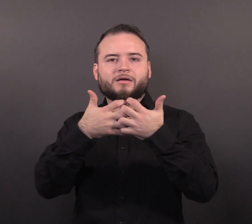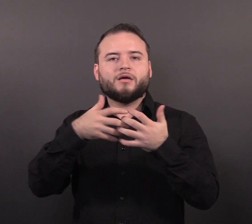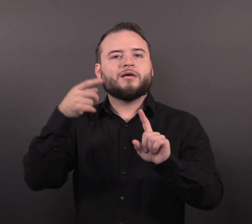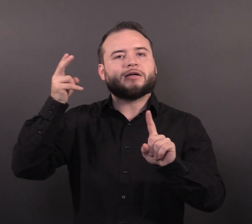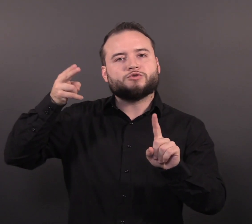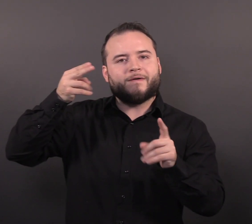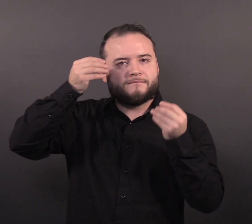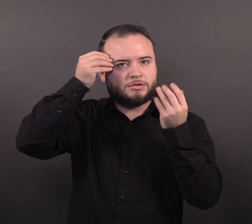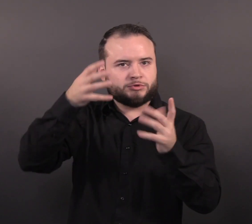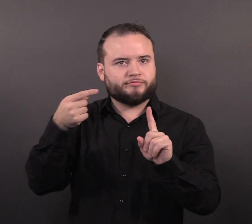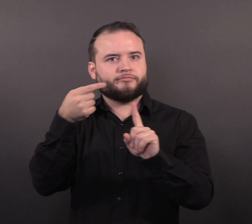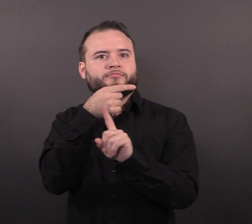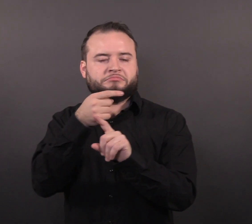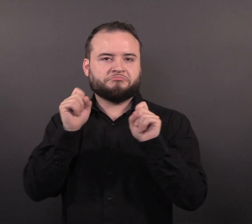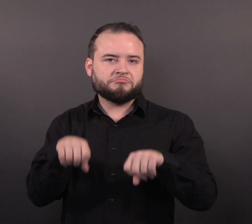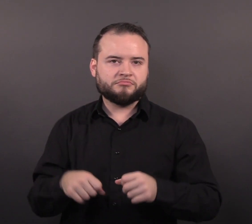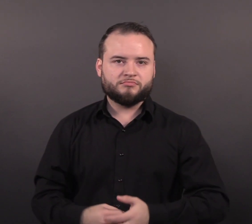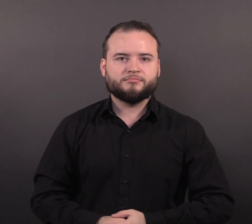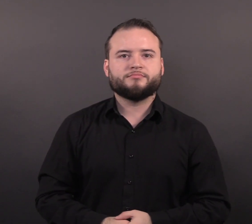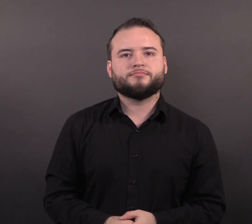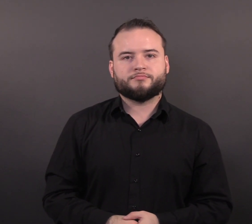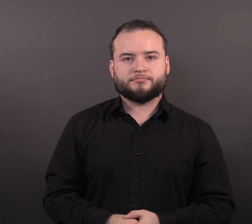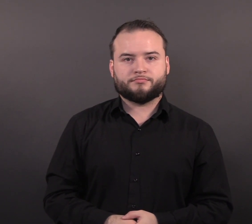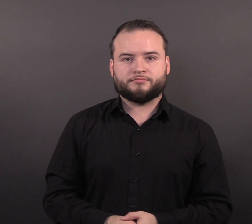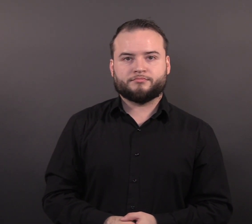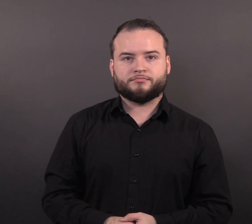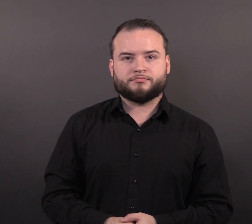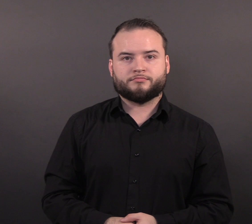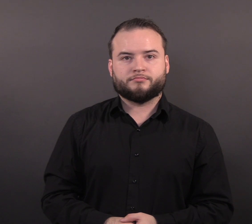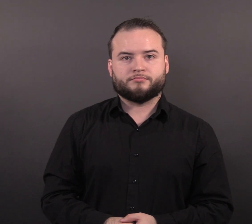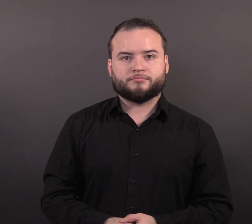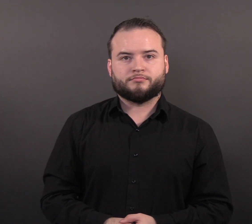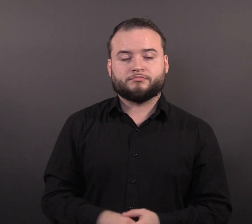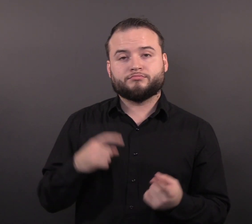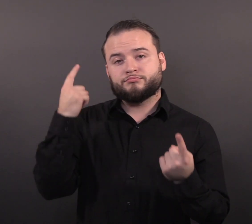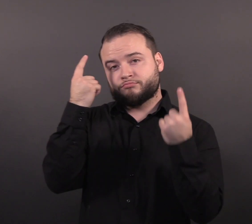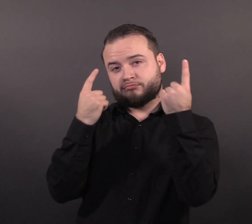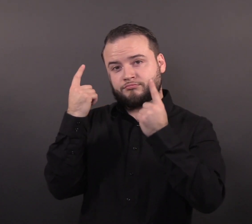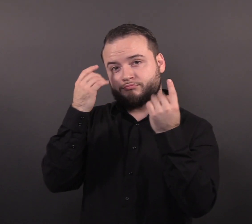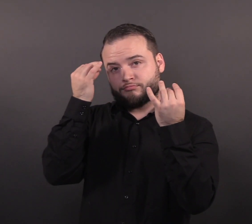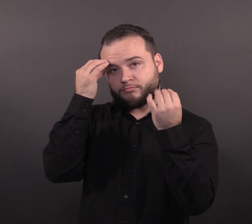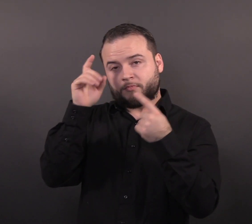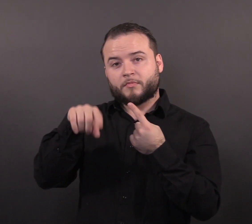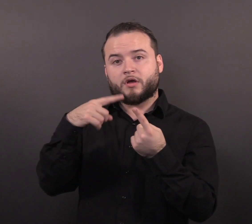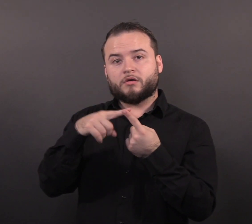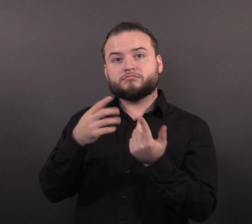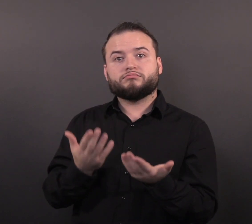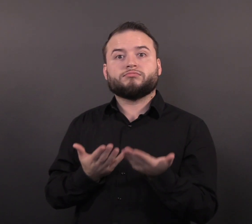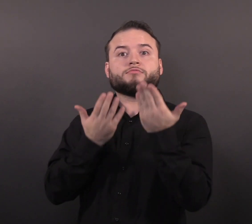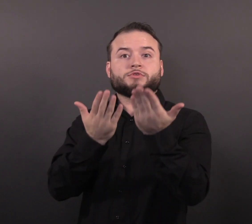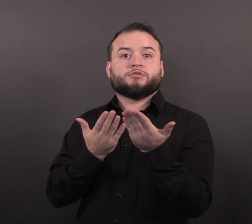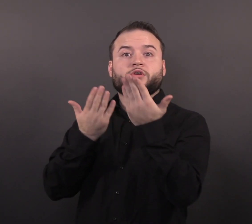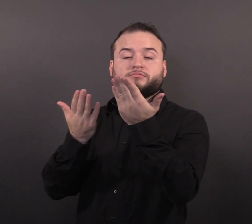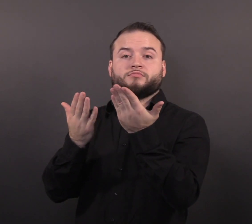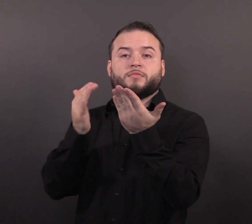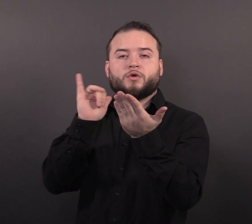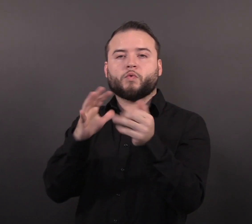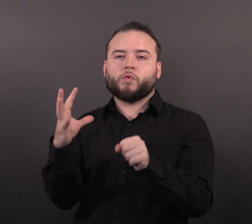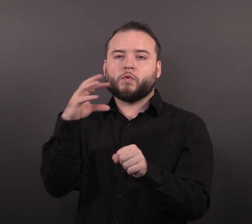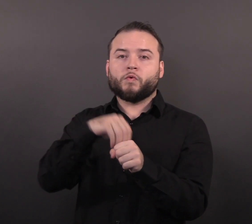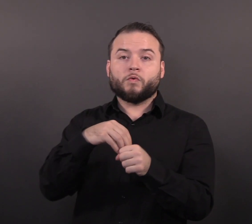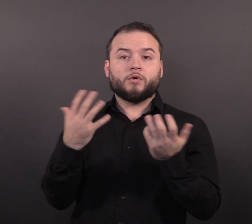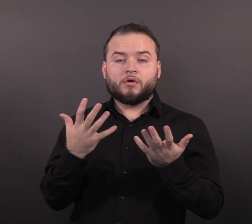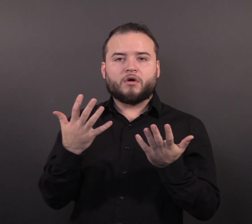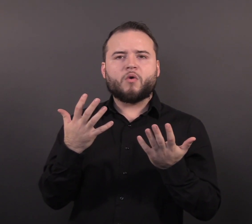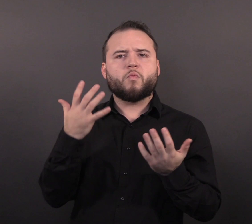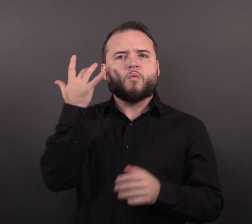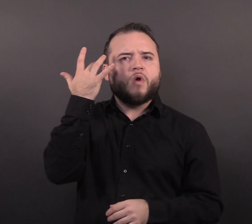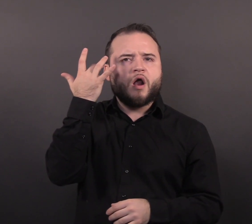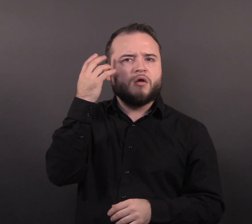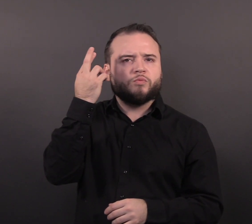Considerations for the recommendations included rationale, scientific appropriateness, extent